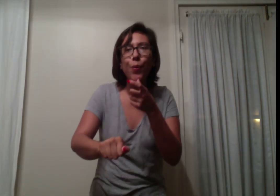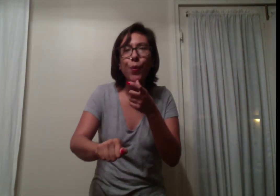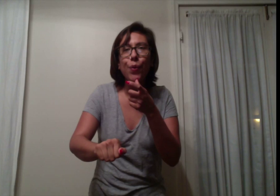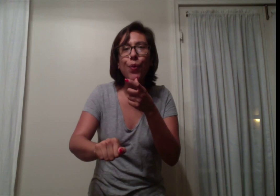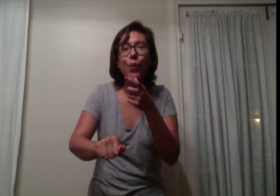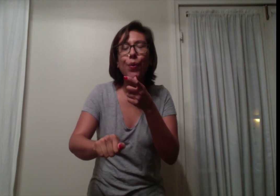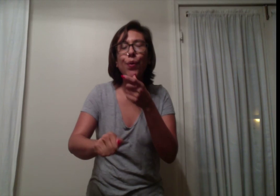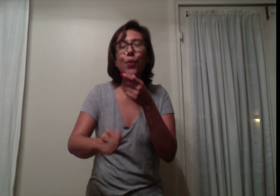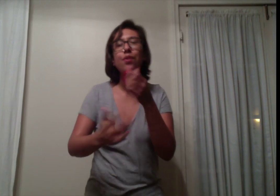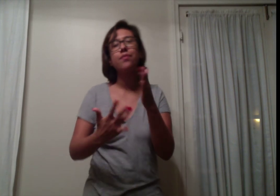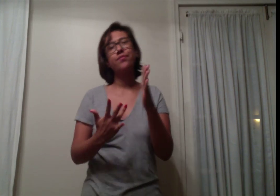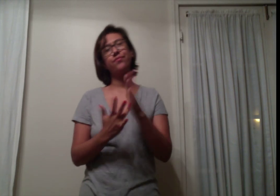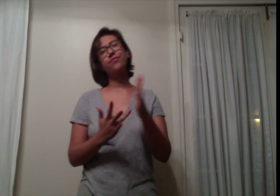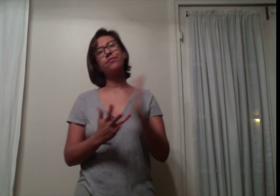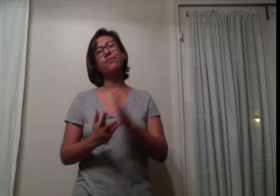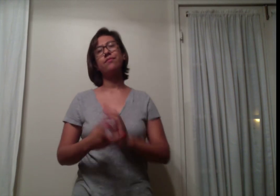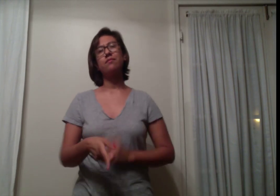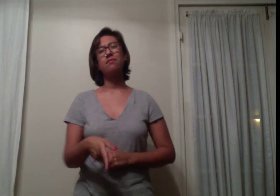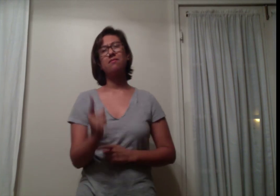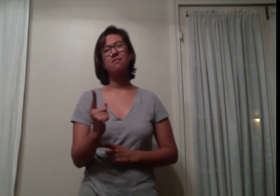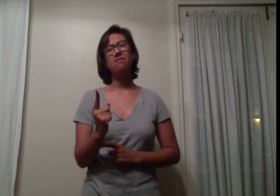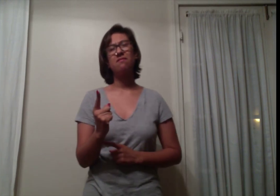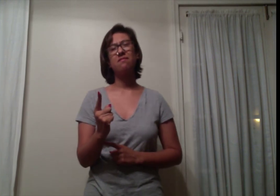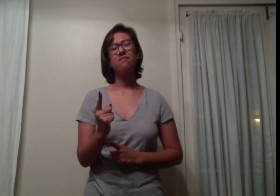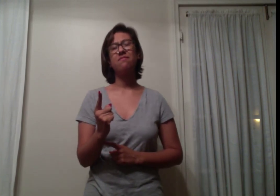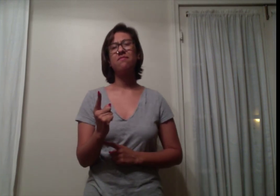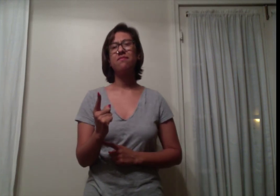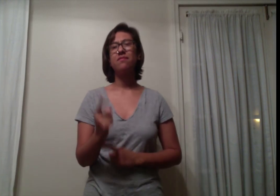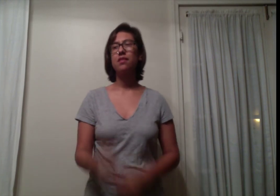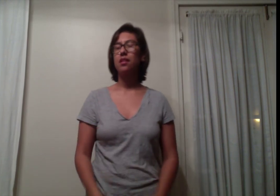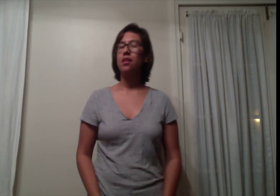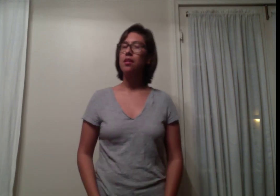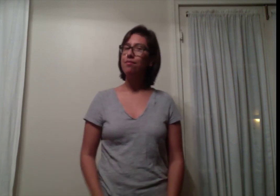[by who?] an erect freshman was humping my half naked, unconscious body.